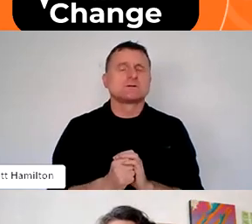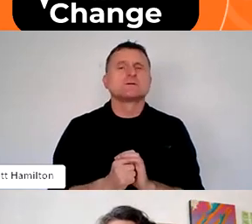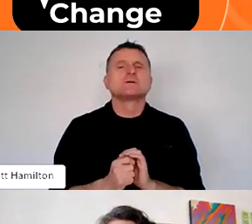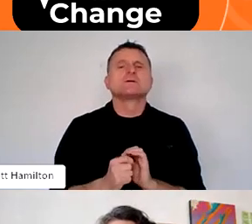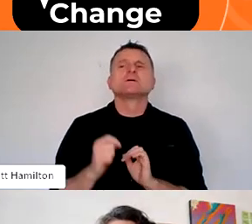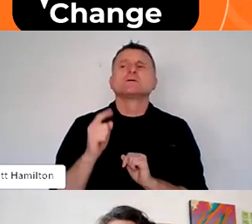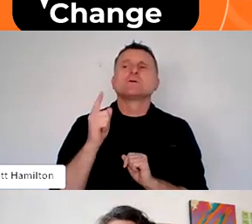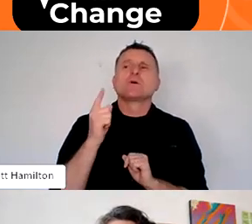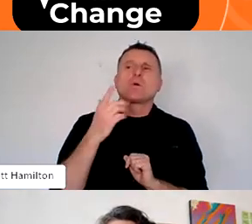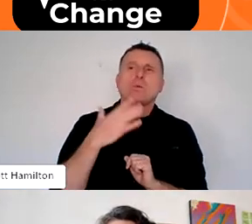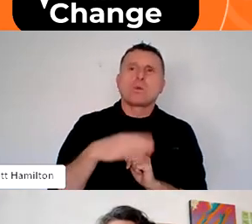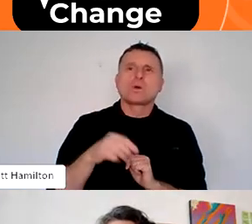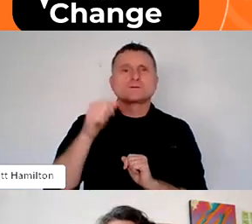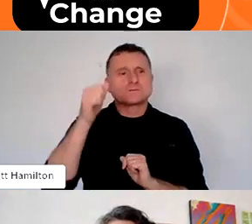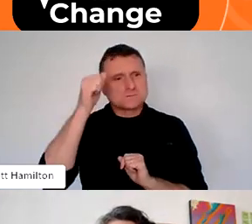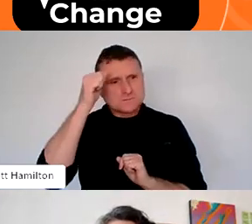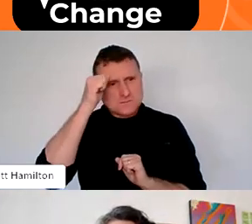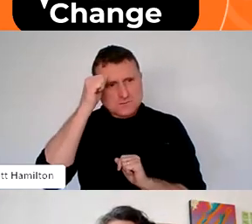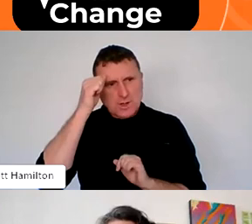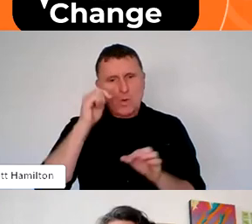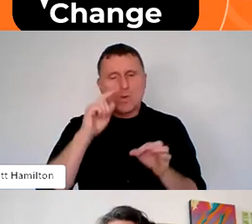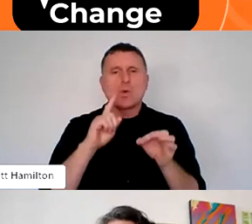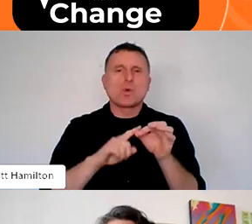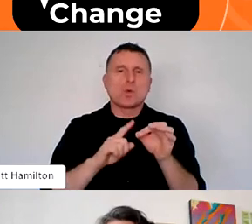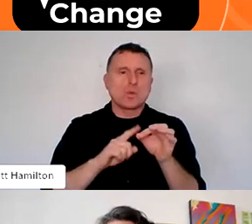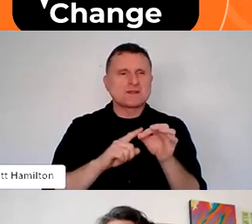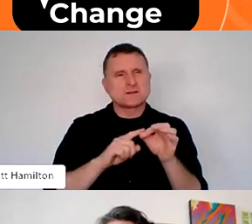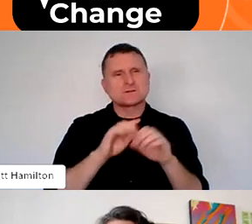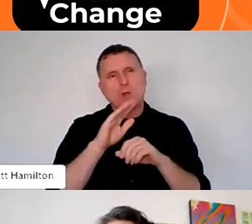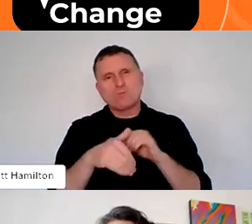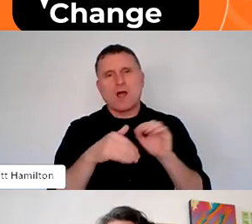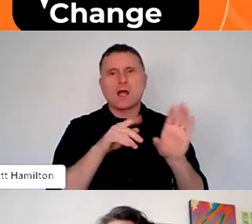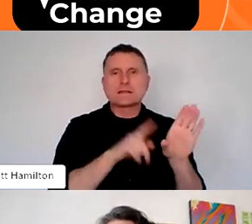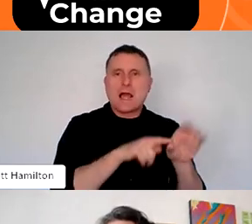and exclusions for many young whaikaha who experience that with and without